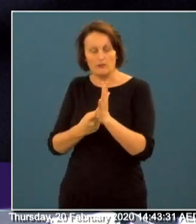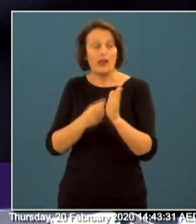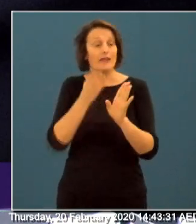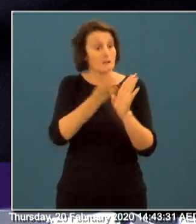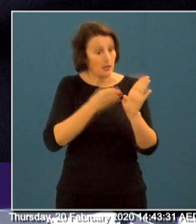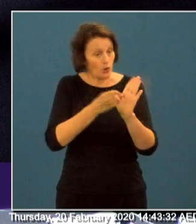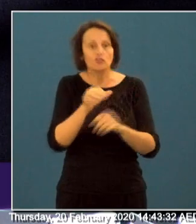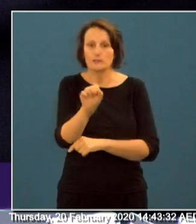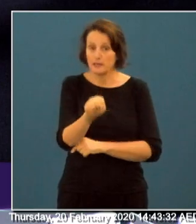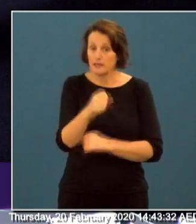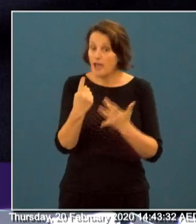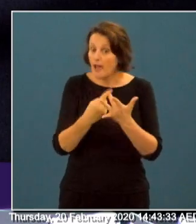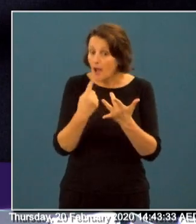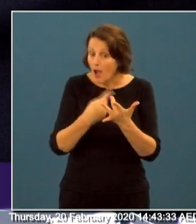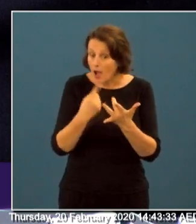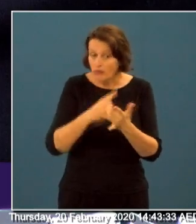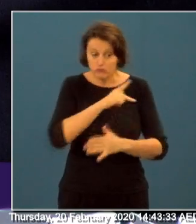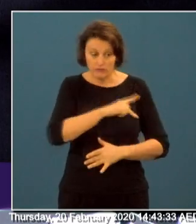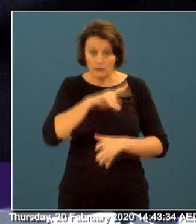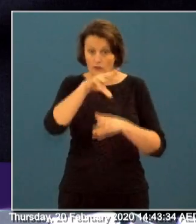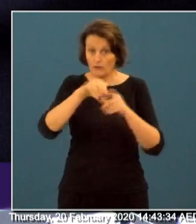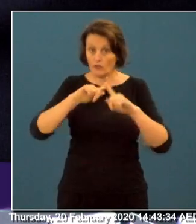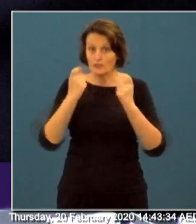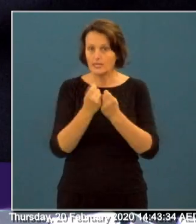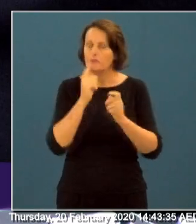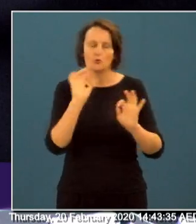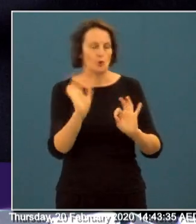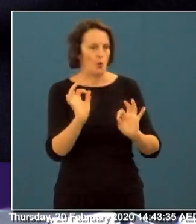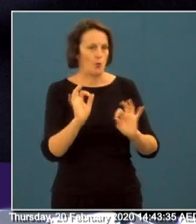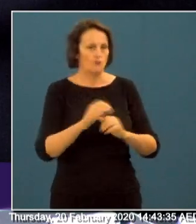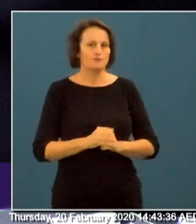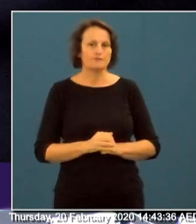And any other health professionals within that team? No. That's the team. Are you collocated?